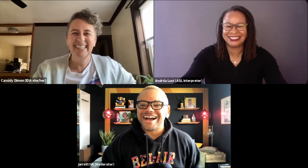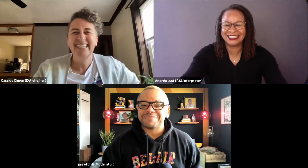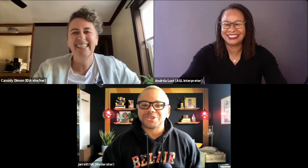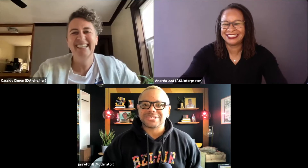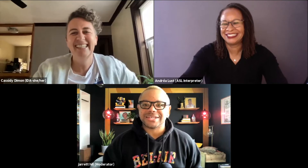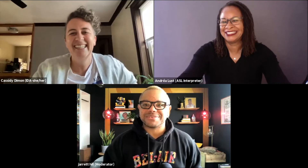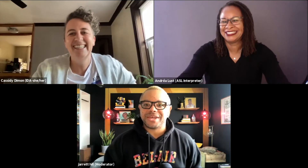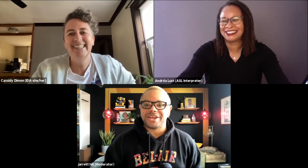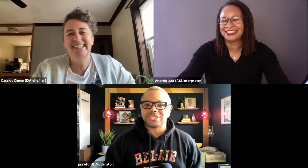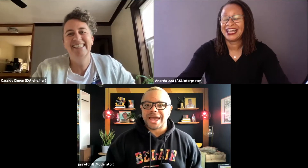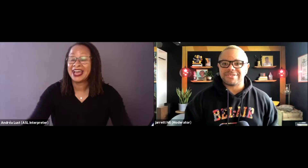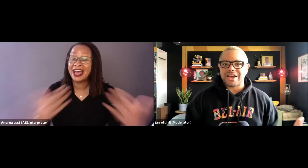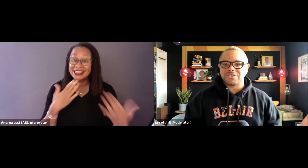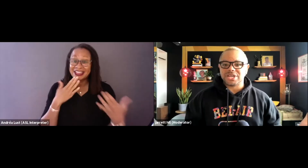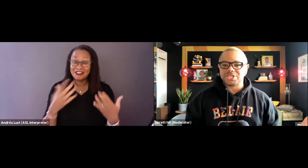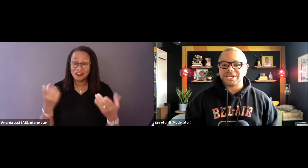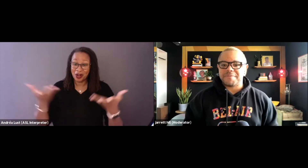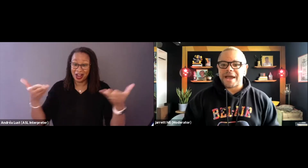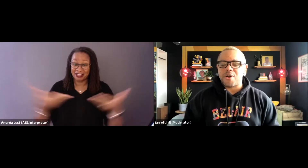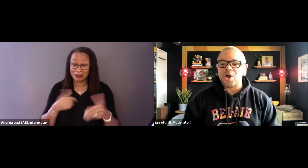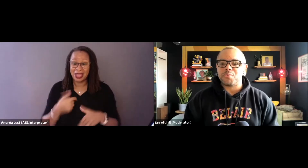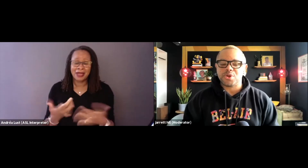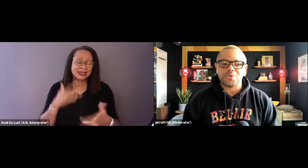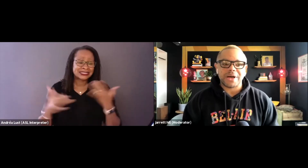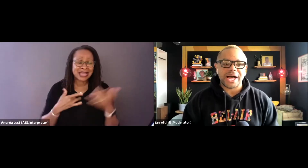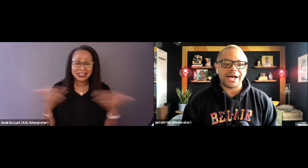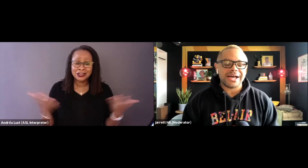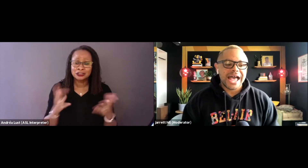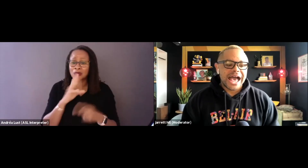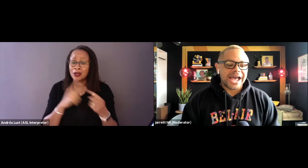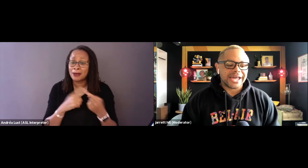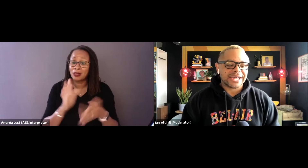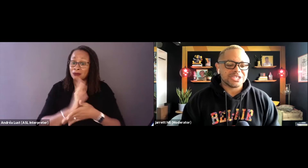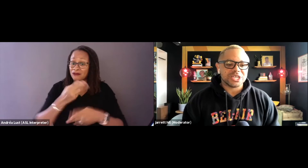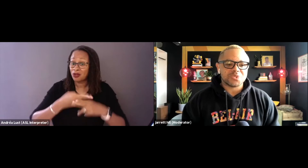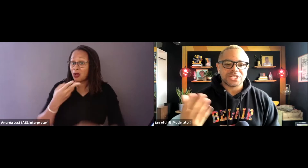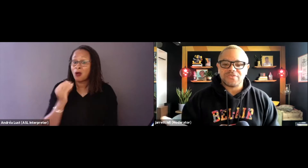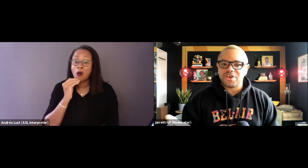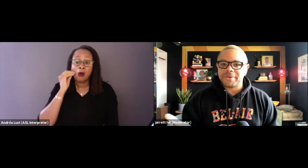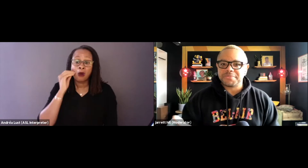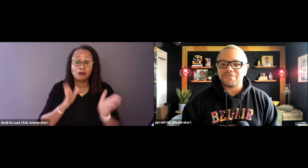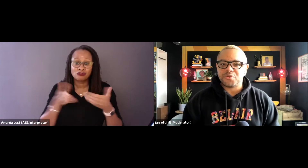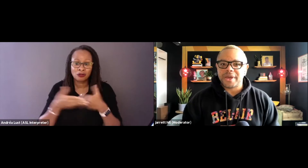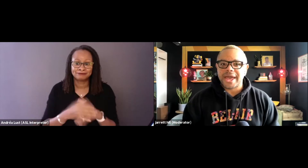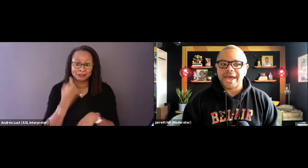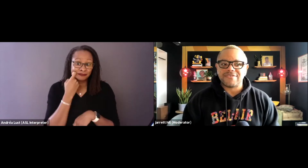I'm so excited to be here, to have this conversation about "Homeroom". I just watched the film as many of you may have,